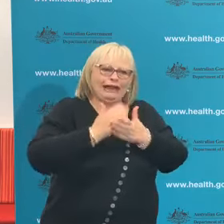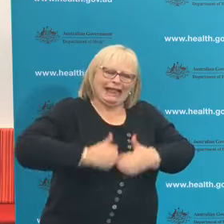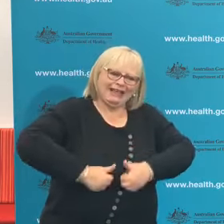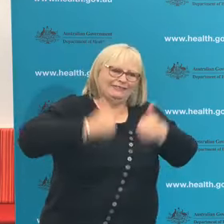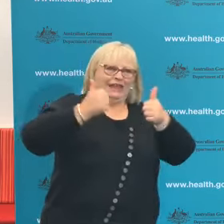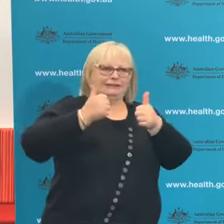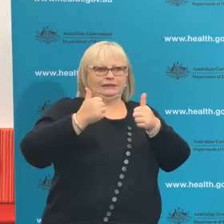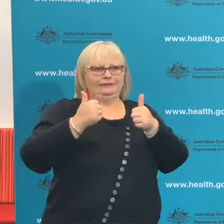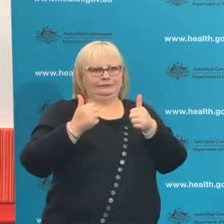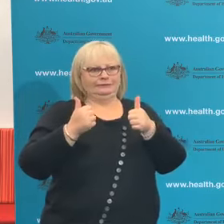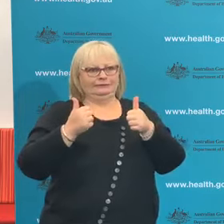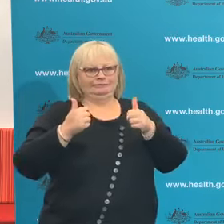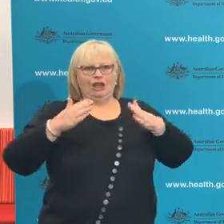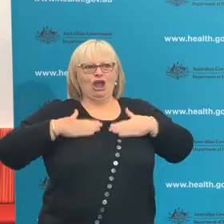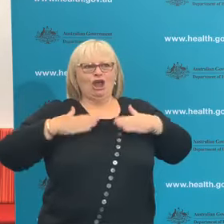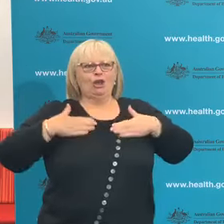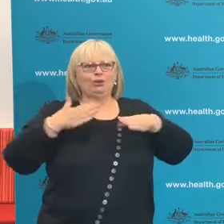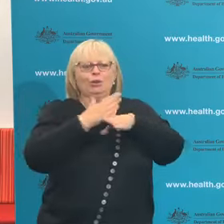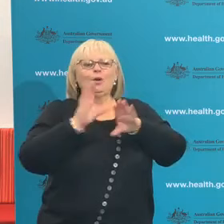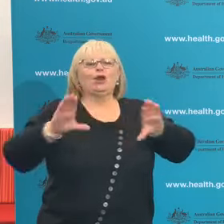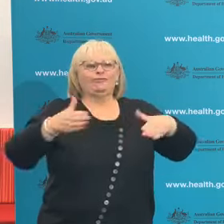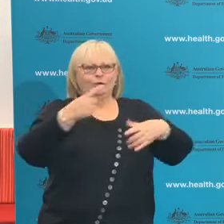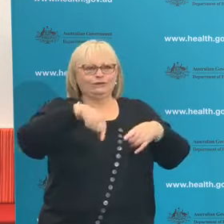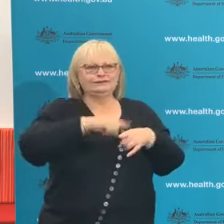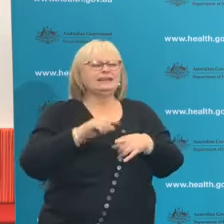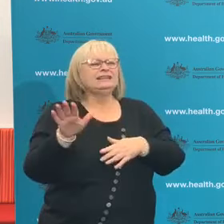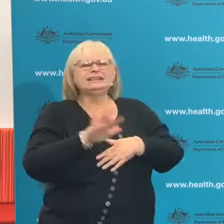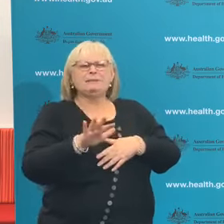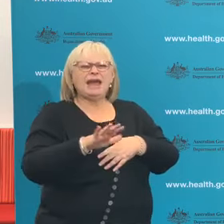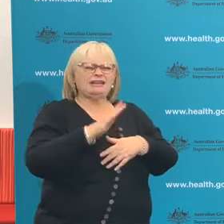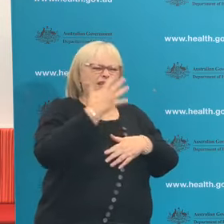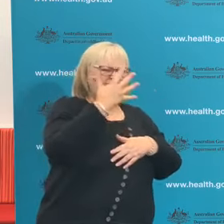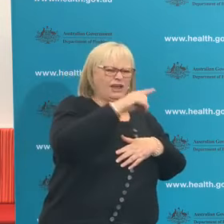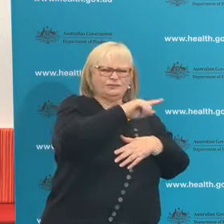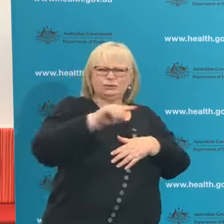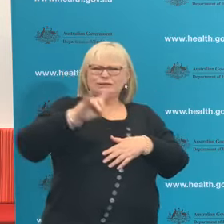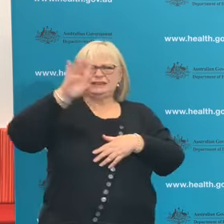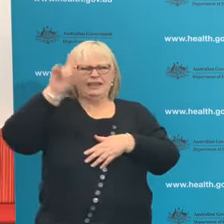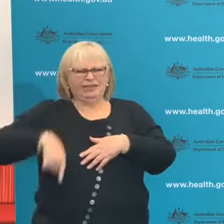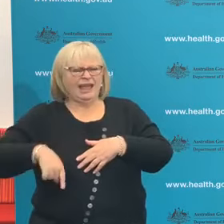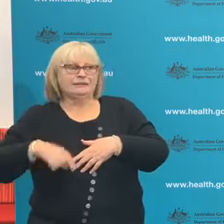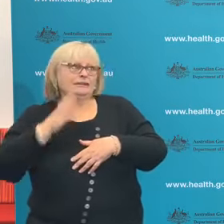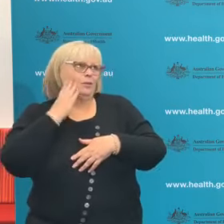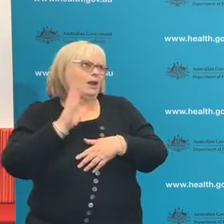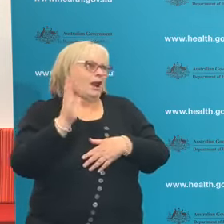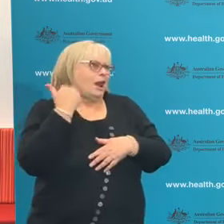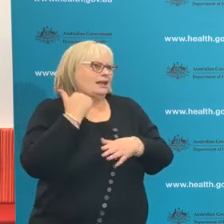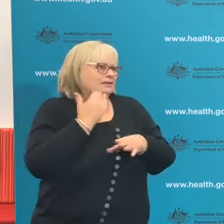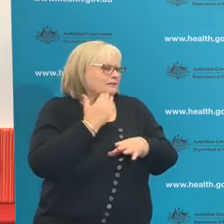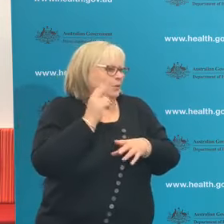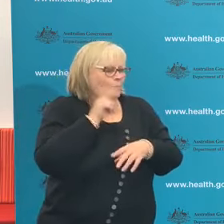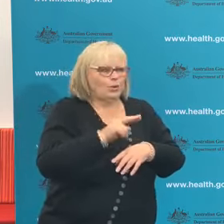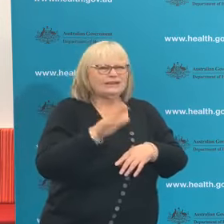health workforce. So, I've got exact numbers but it's between five and ten thousand when I last looked and I think around seven thousand